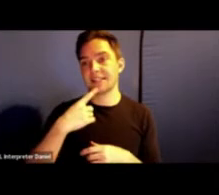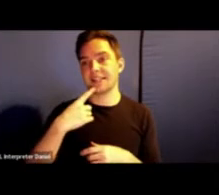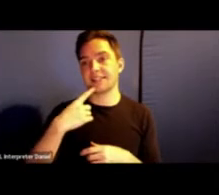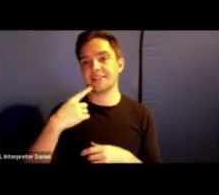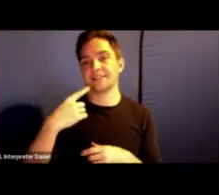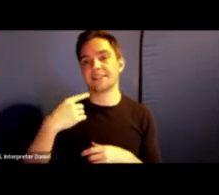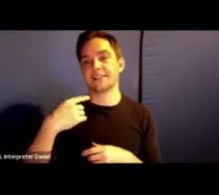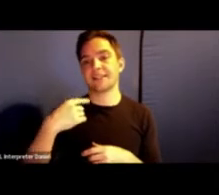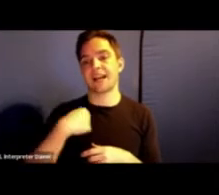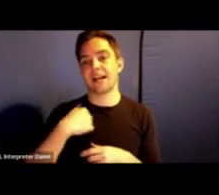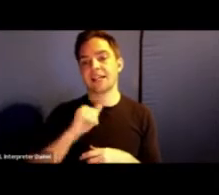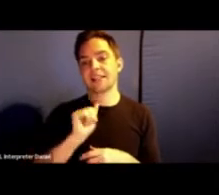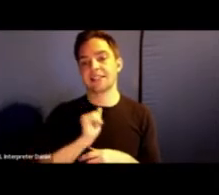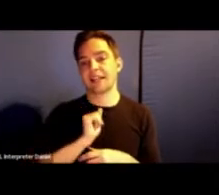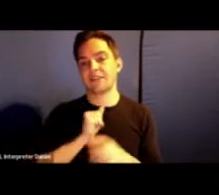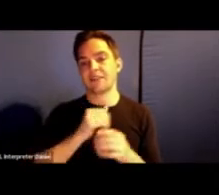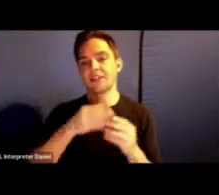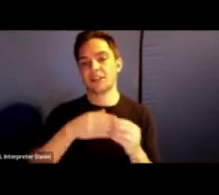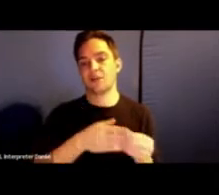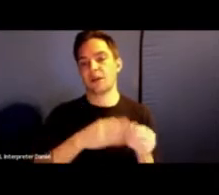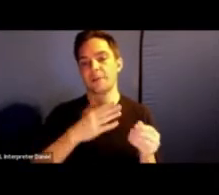self direct by our services, but